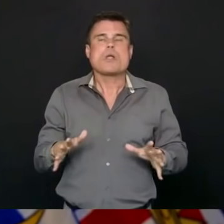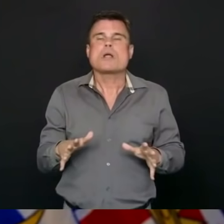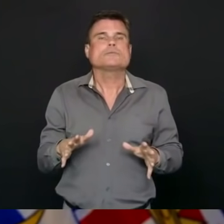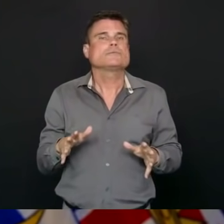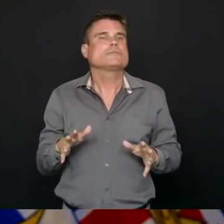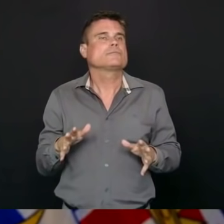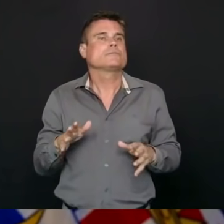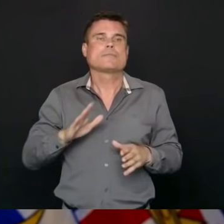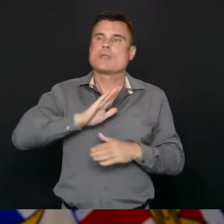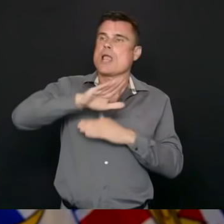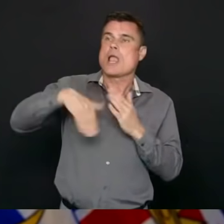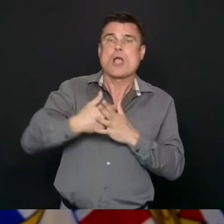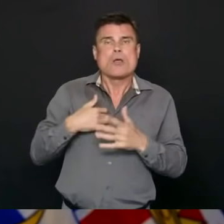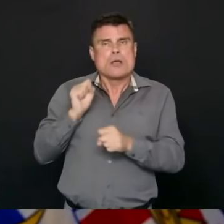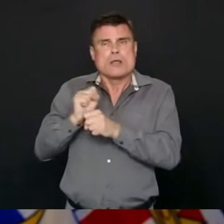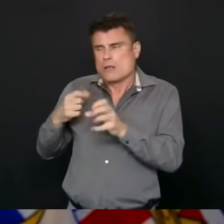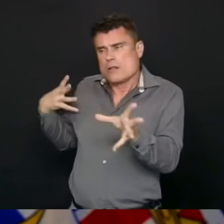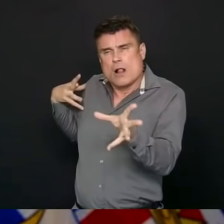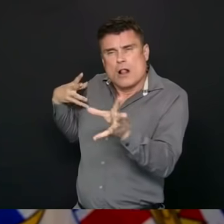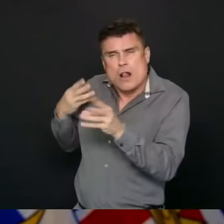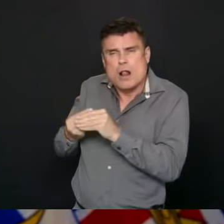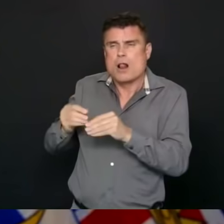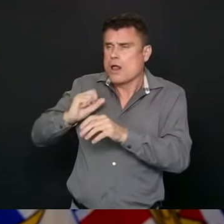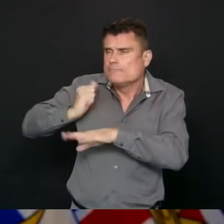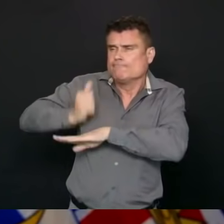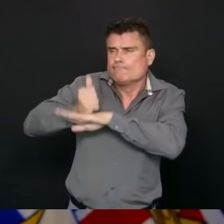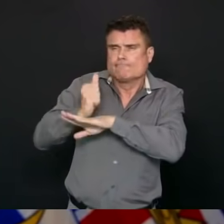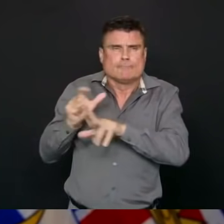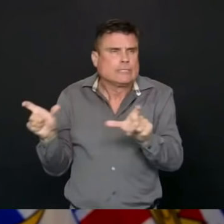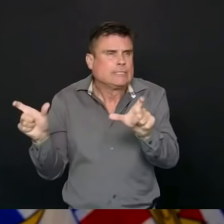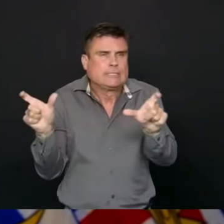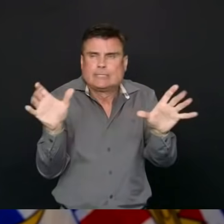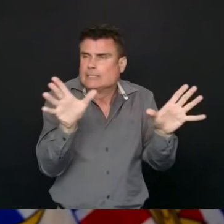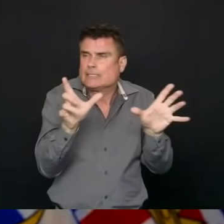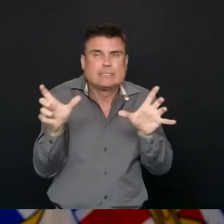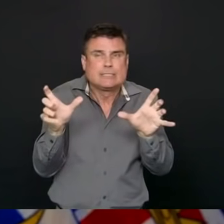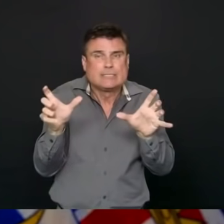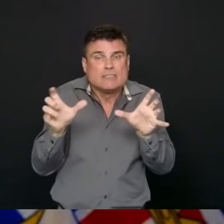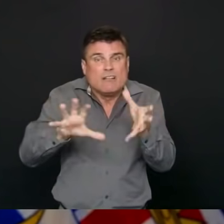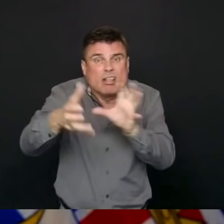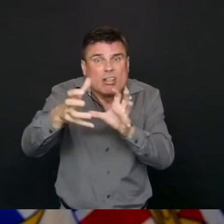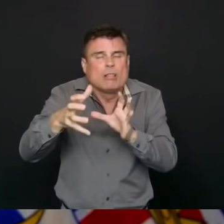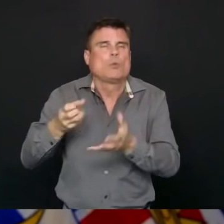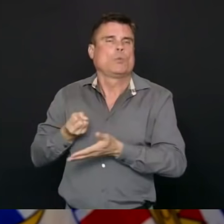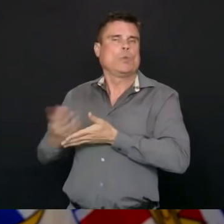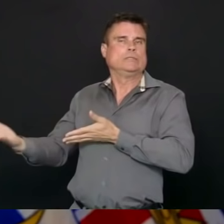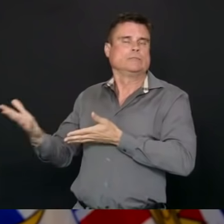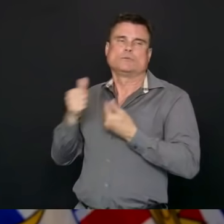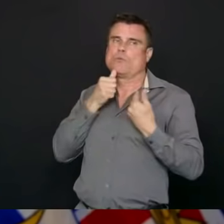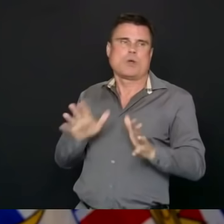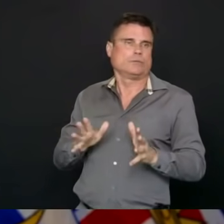And even as we shift into this next phase, not everyone will be ready to increase social